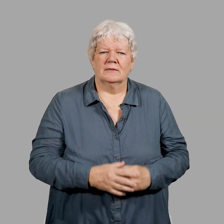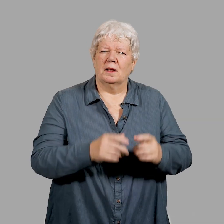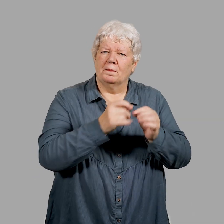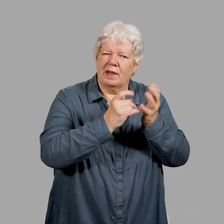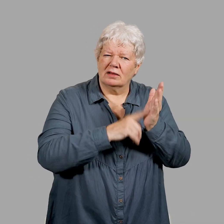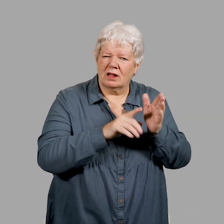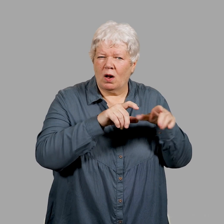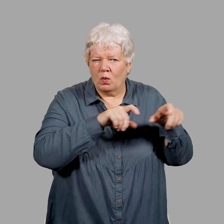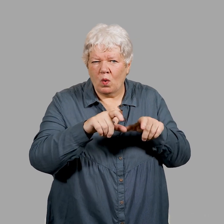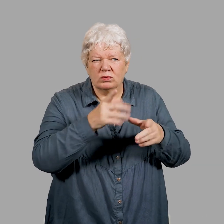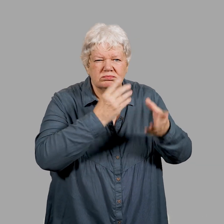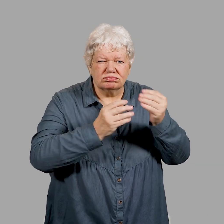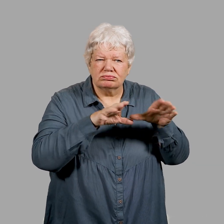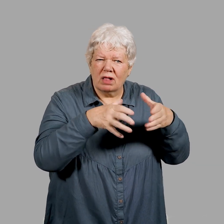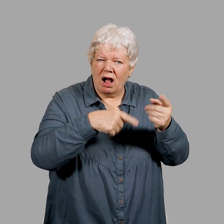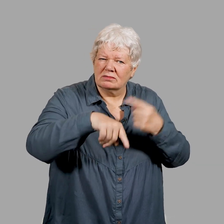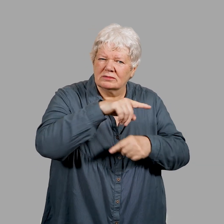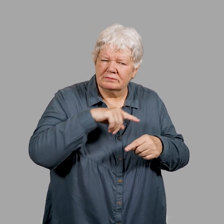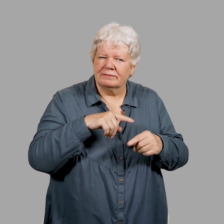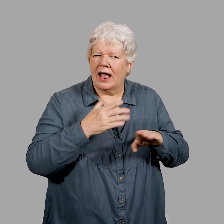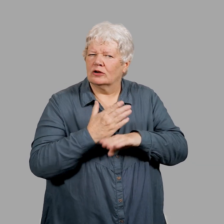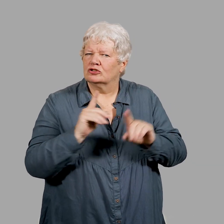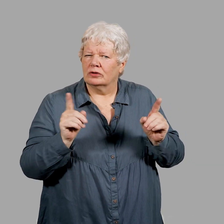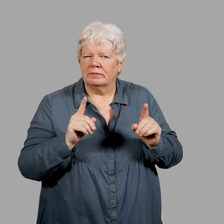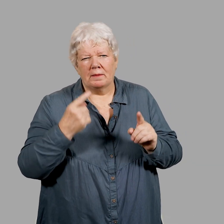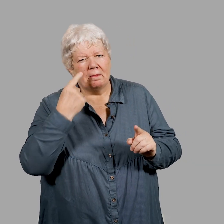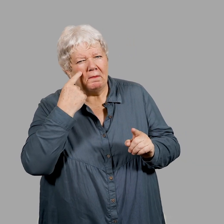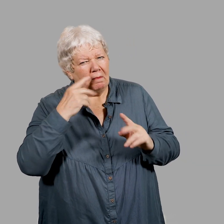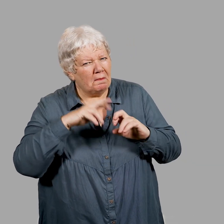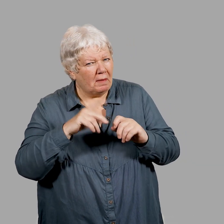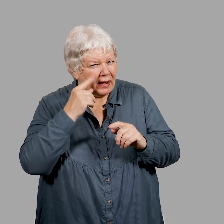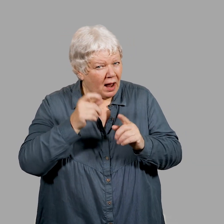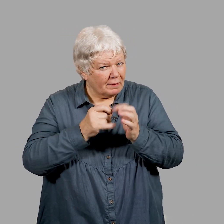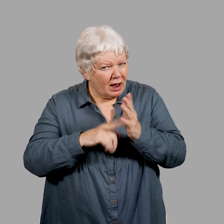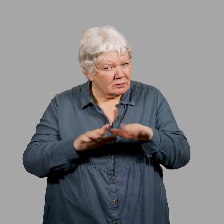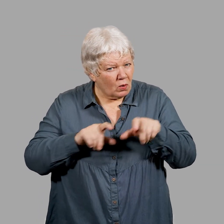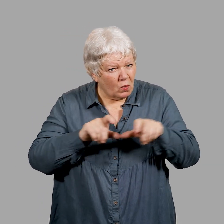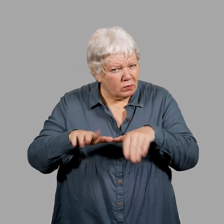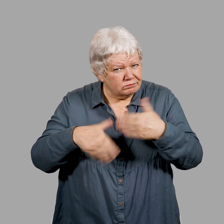Action: Explore the feasibility of developing BSL courses